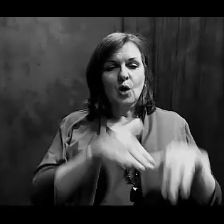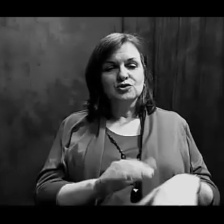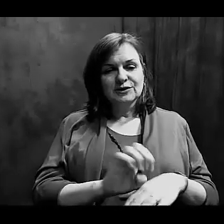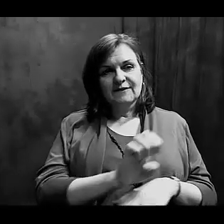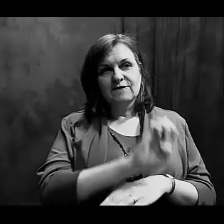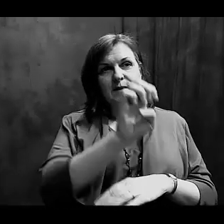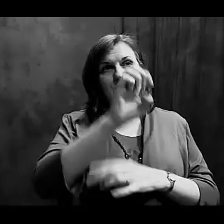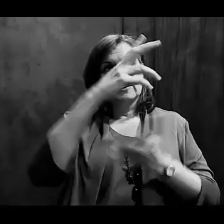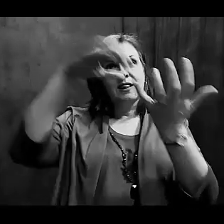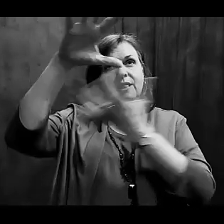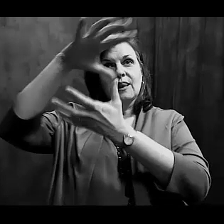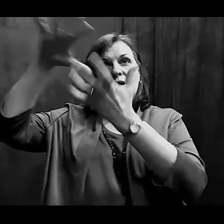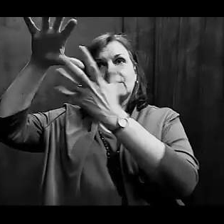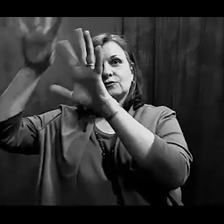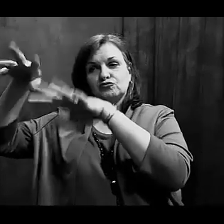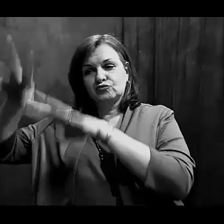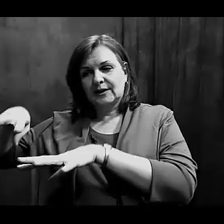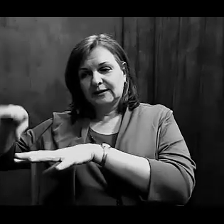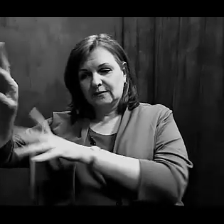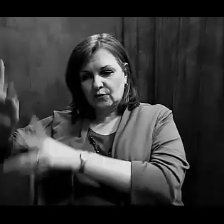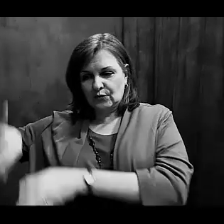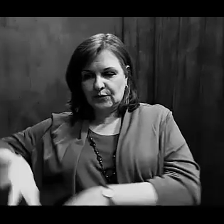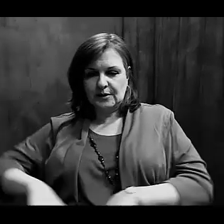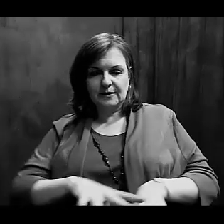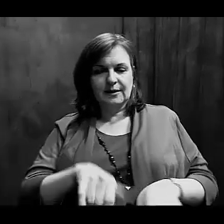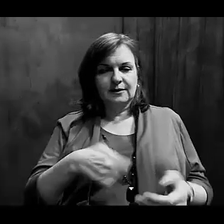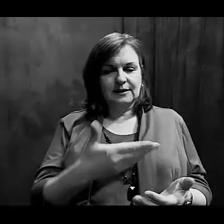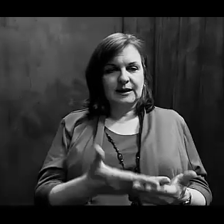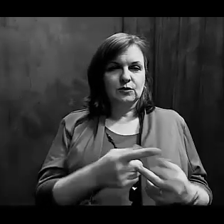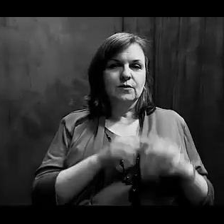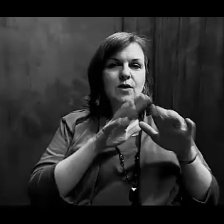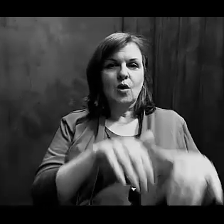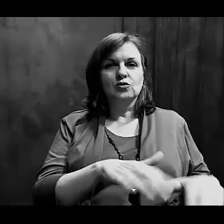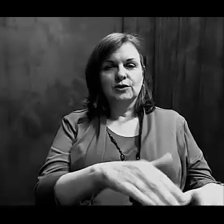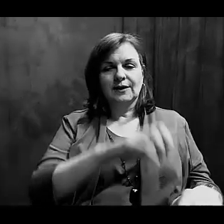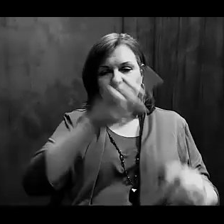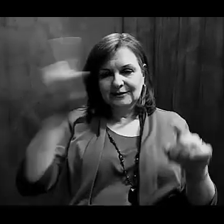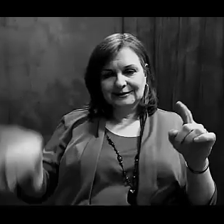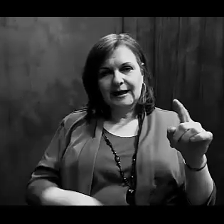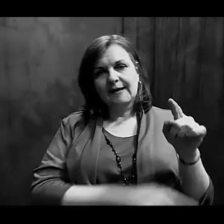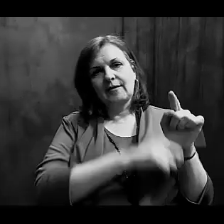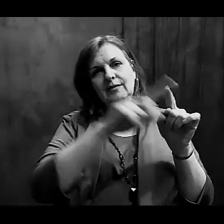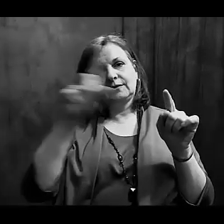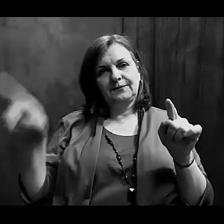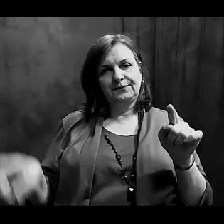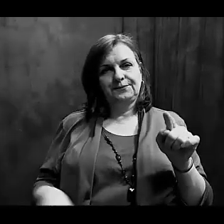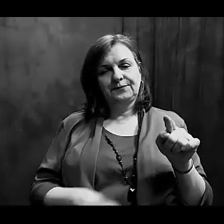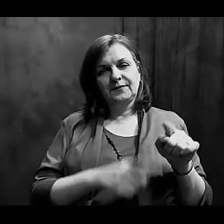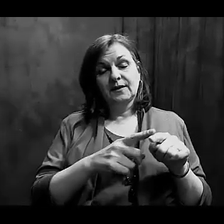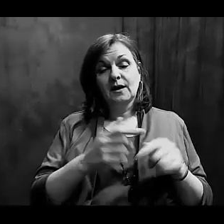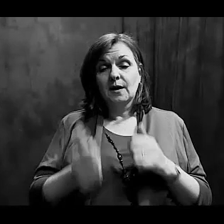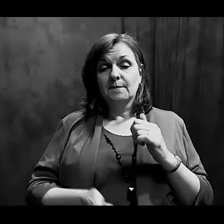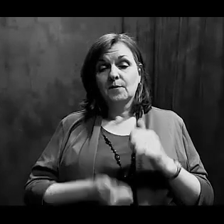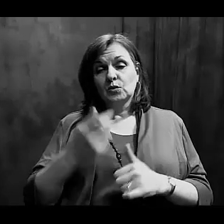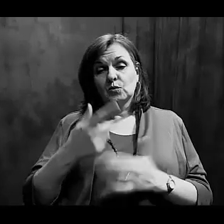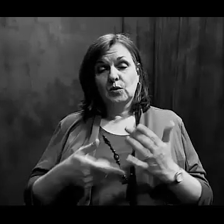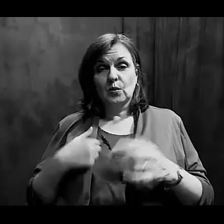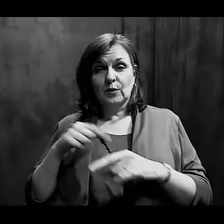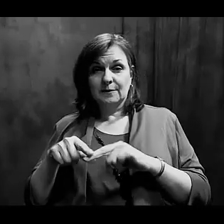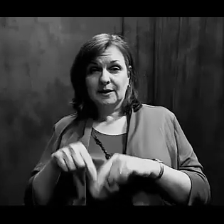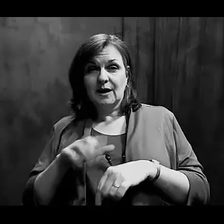the clouds condenses and come back down on to land and keeps the cycle flowing -- most of what we're dependent on is the surface